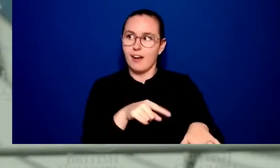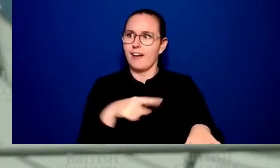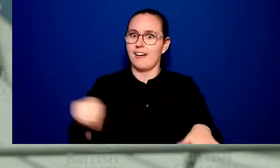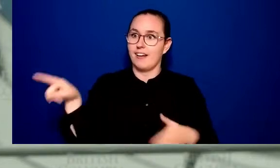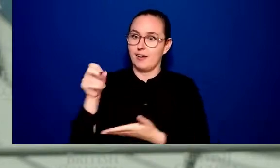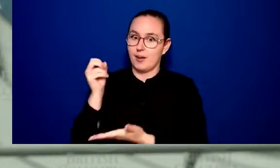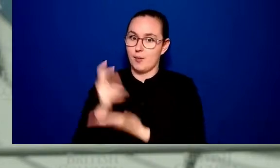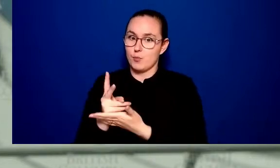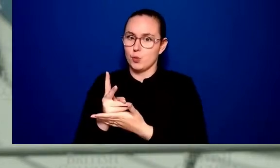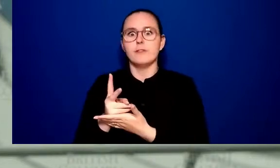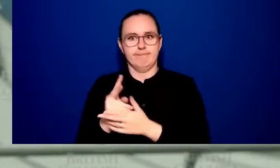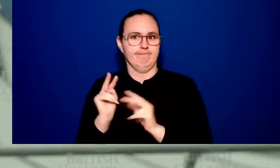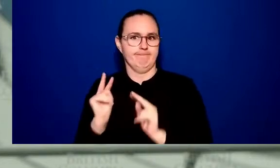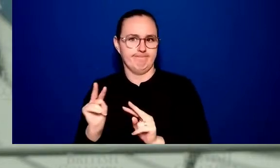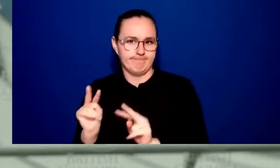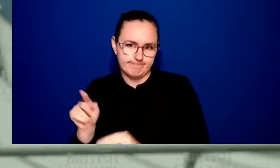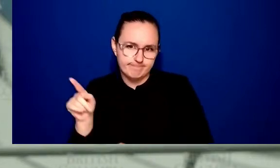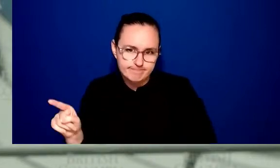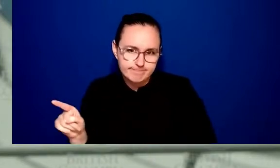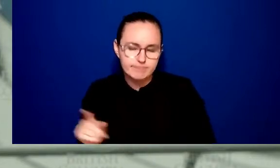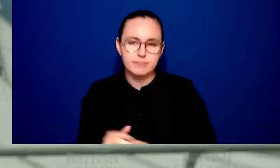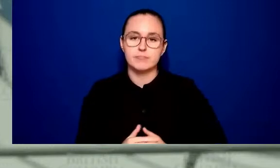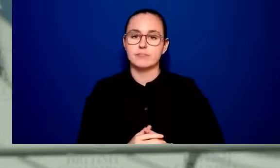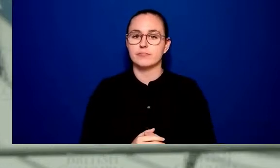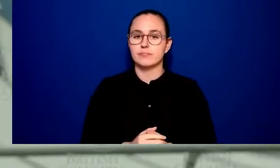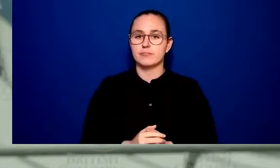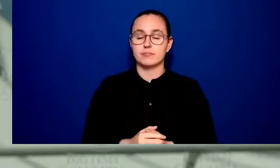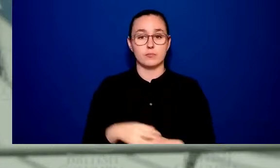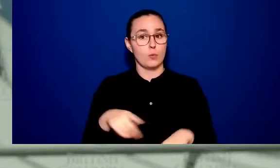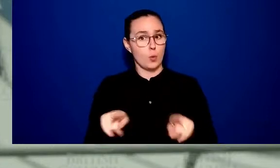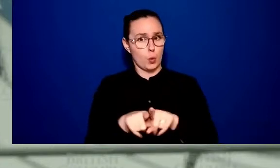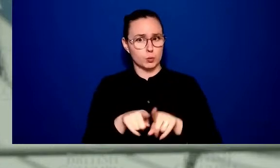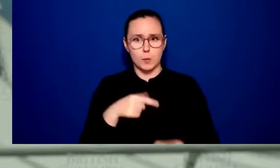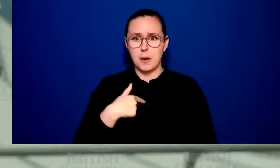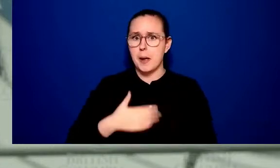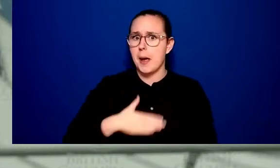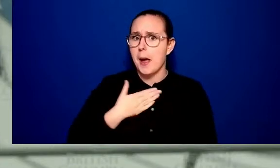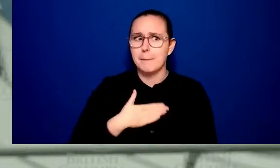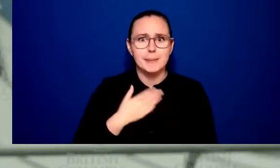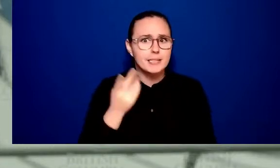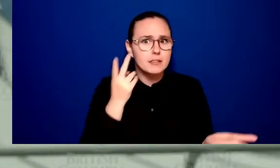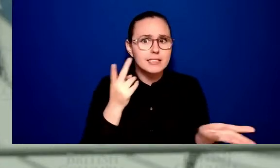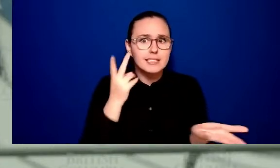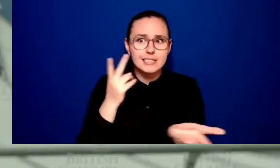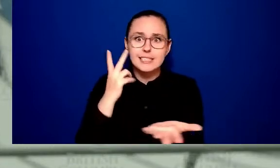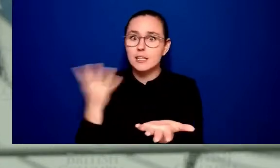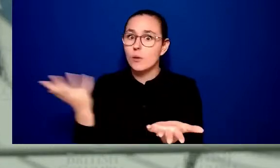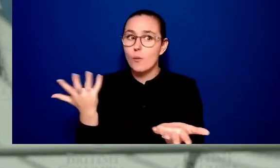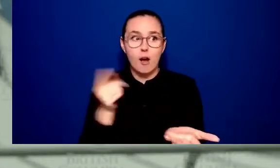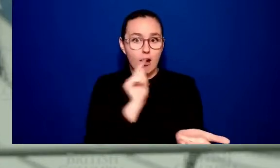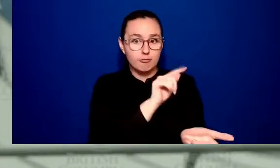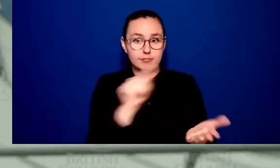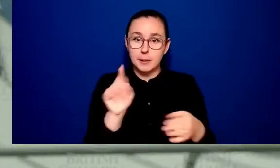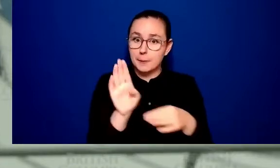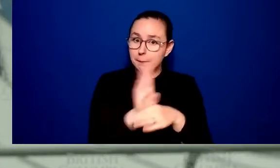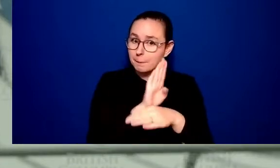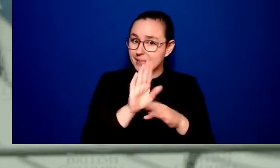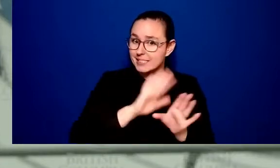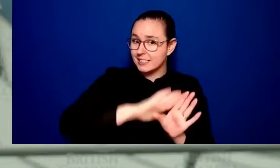very pleased to see more and more businesses across BC and across the country are bringing in vaccine requirements in